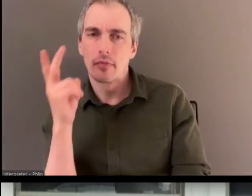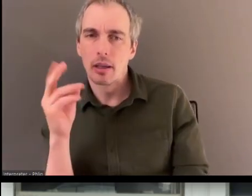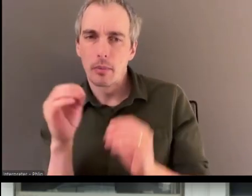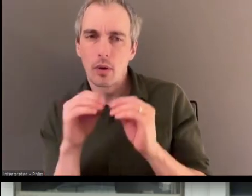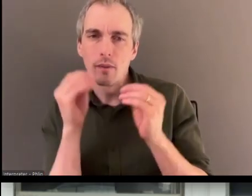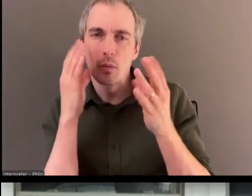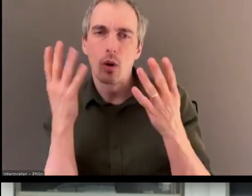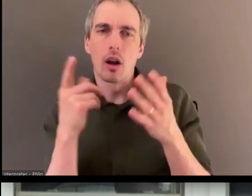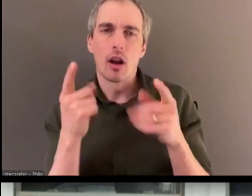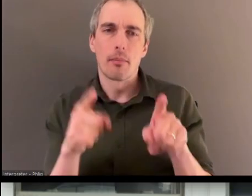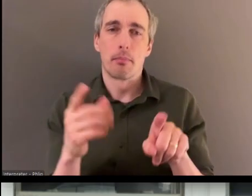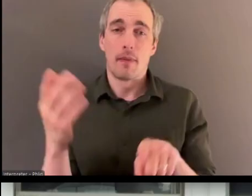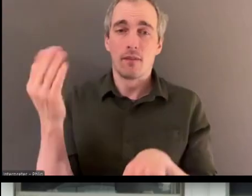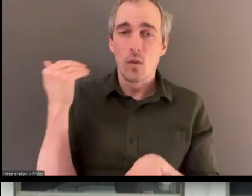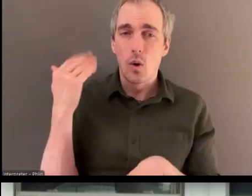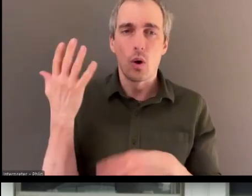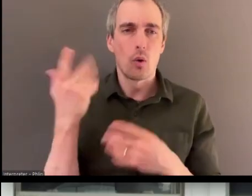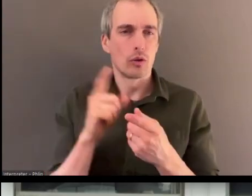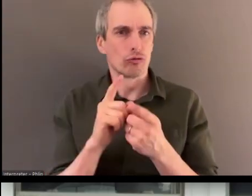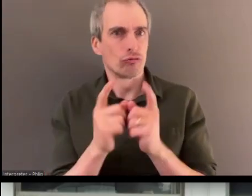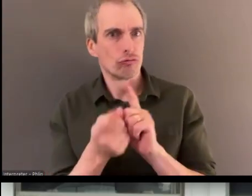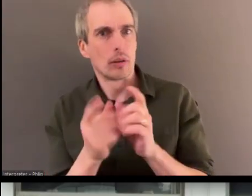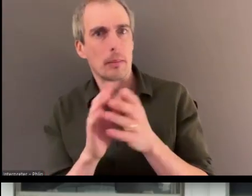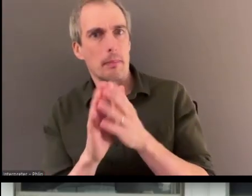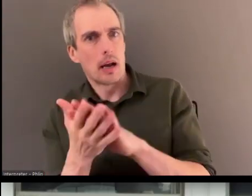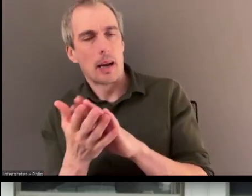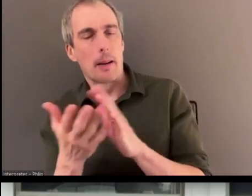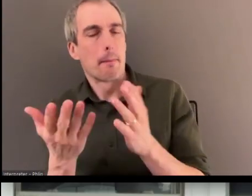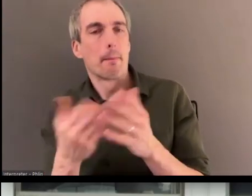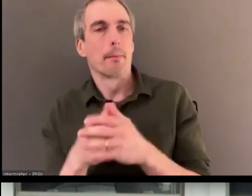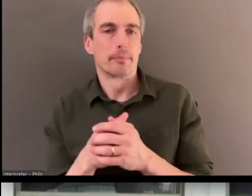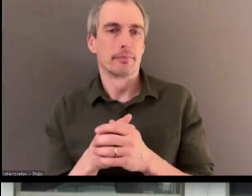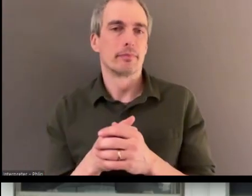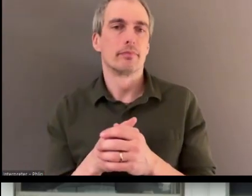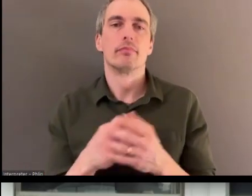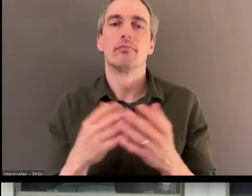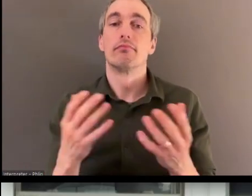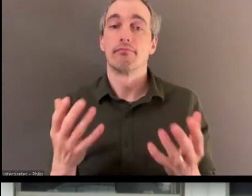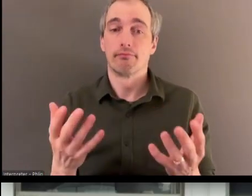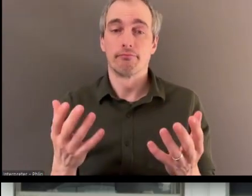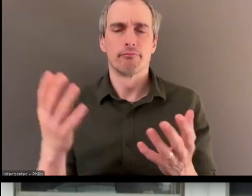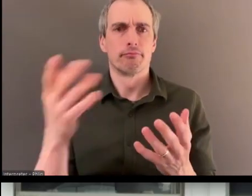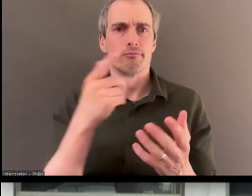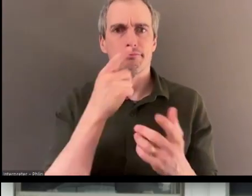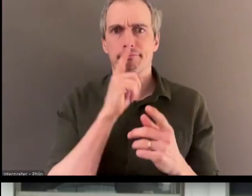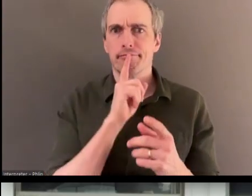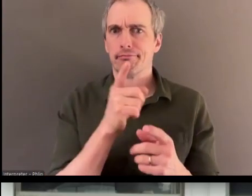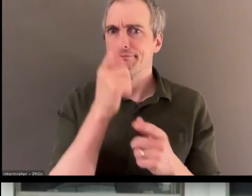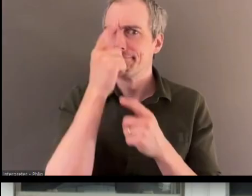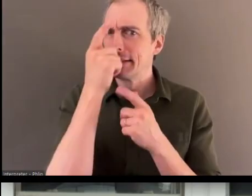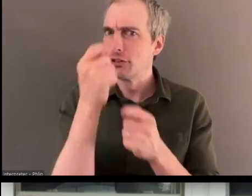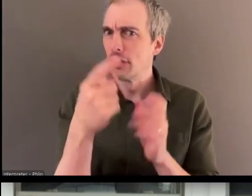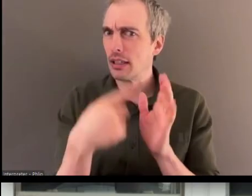This is a really interesting example where we have a table on page five.